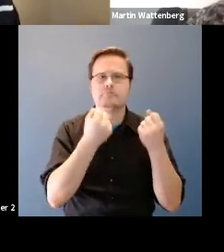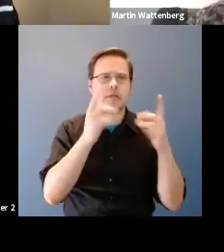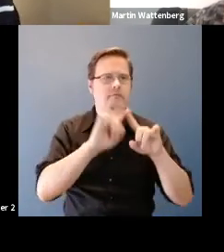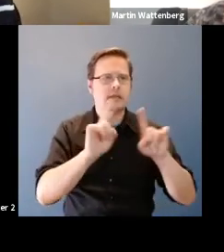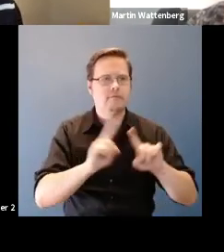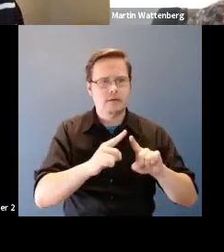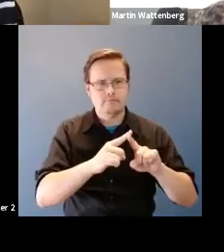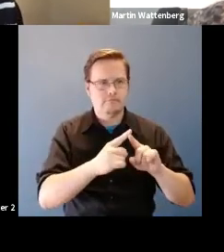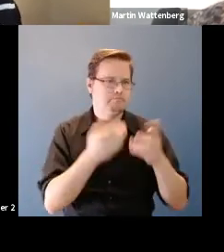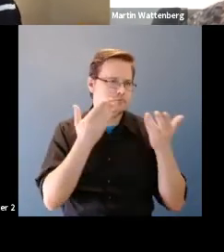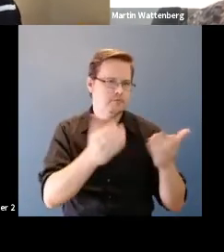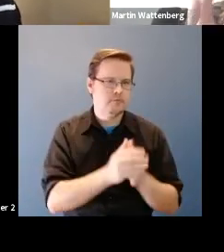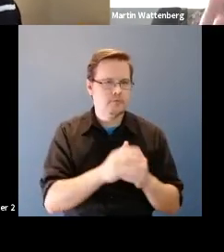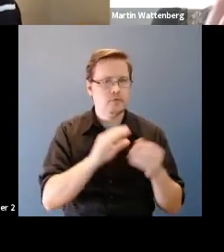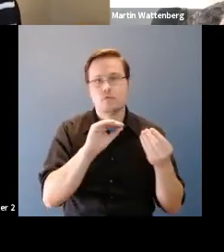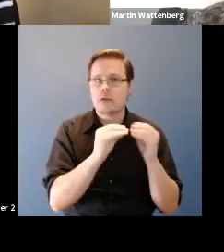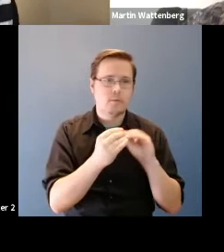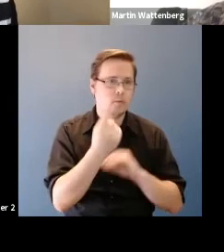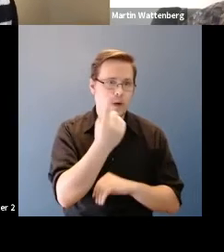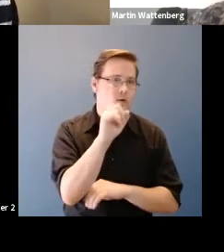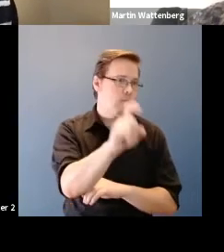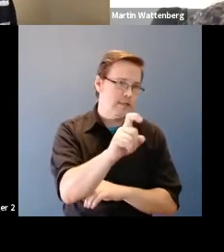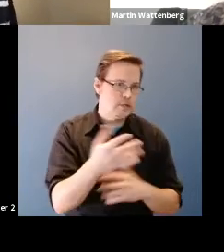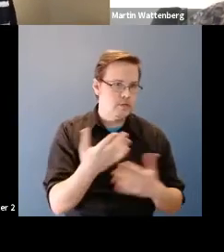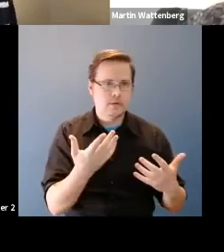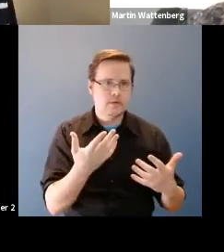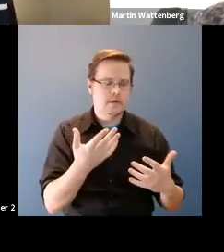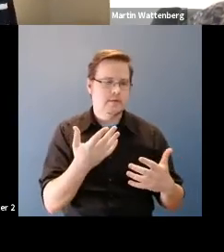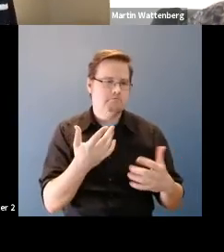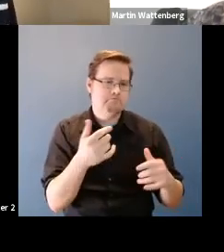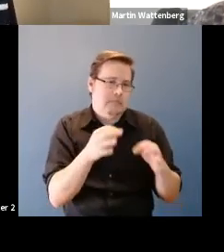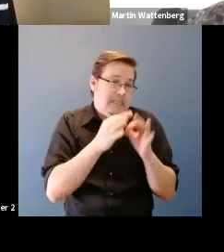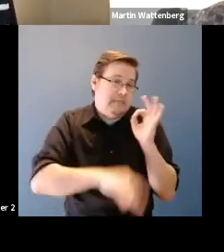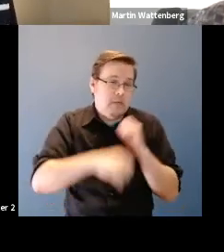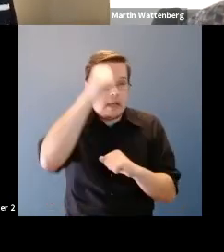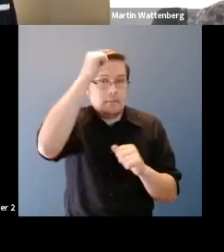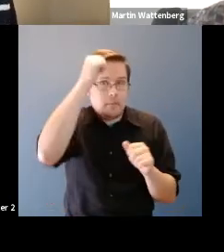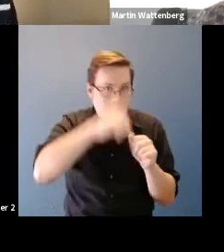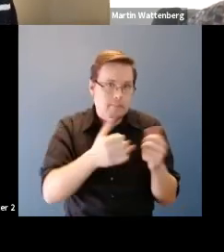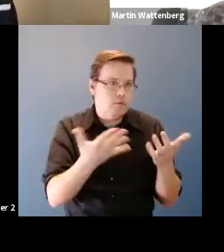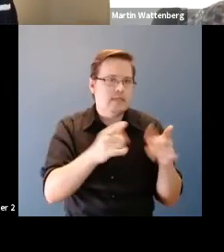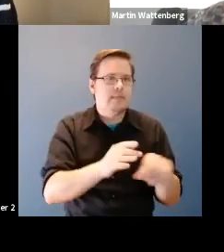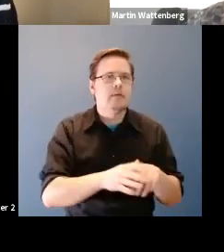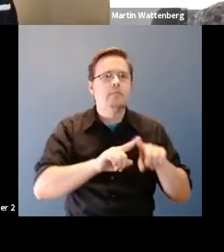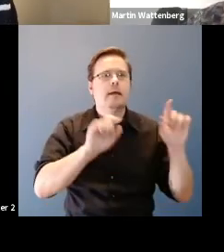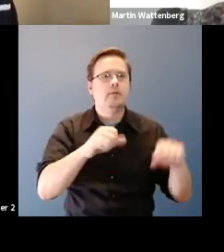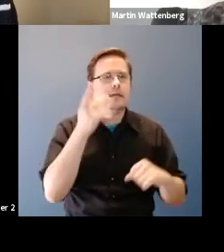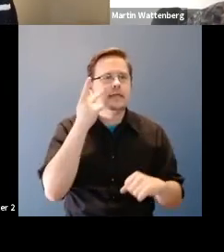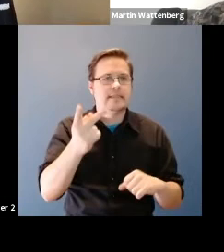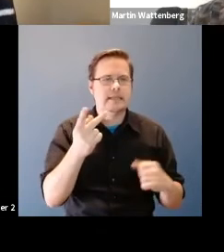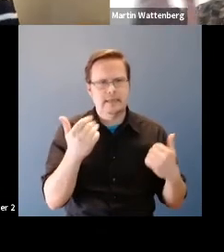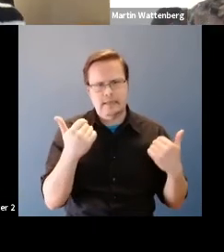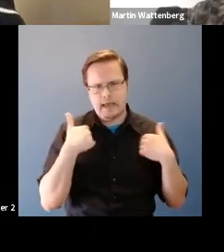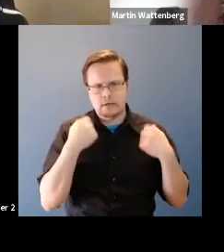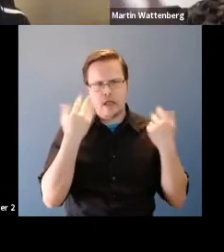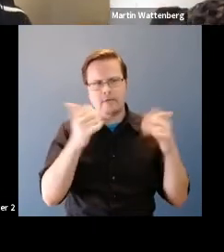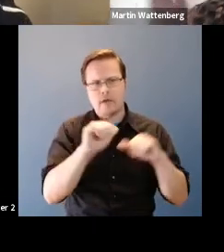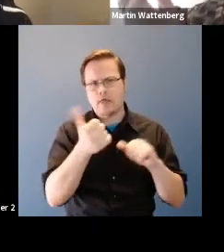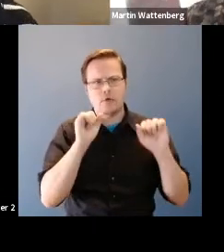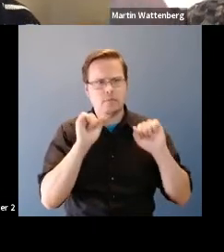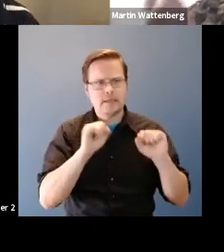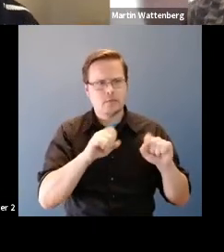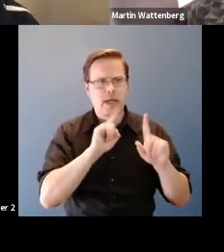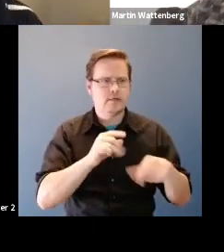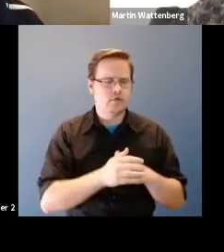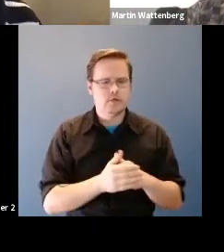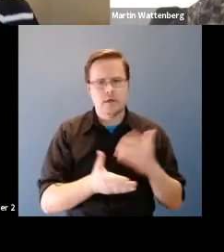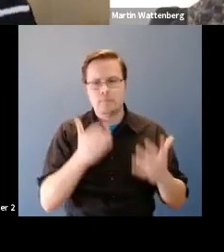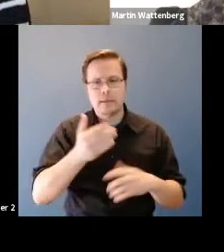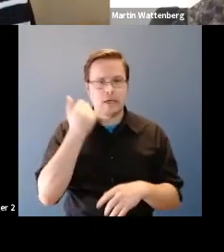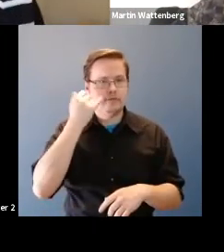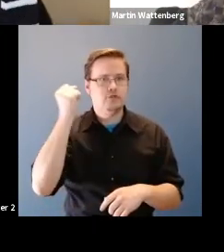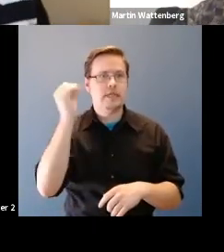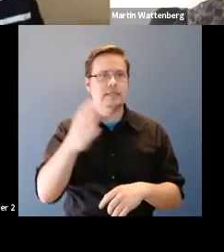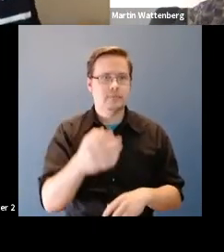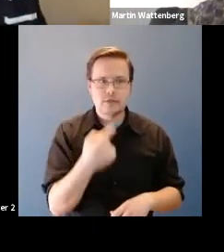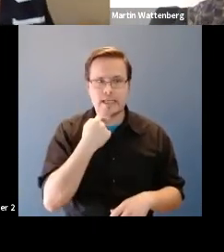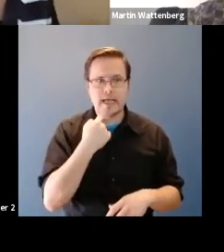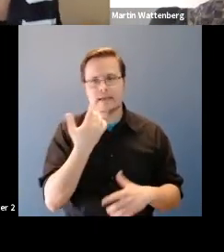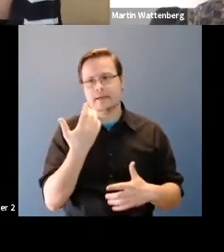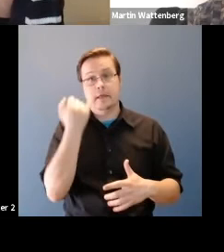Martin Wattenberg: question of number one possibly because of this simply memorized what's going on, but you can see it actually has another sort of set of plausible things that you know, maybe a Shakespeare had been a better writer, you would have said, the problem or the truth i'm joking, of course.